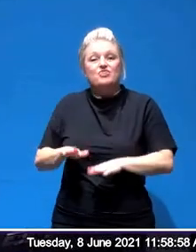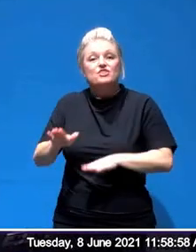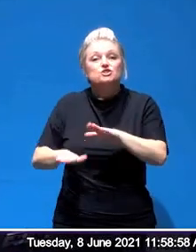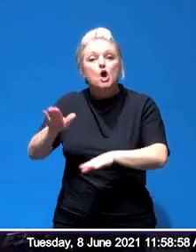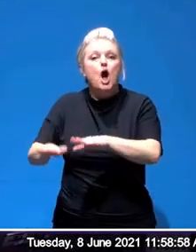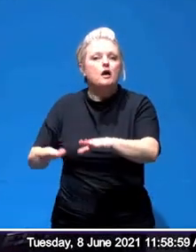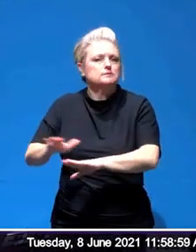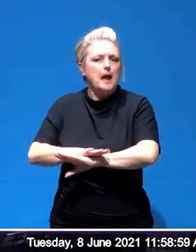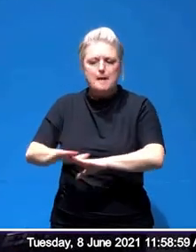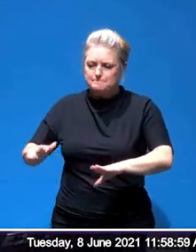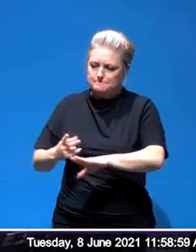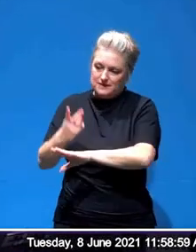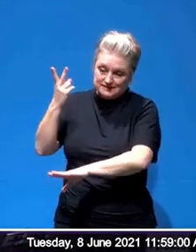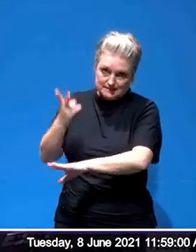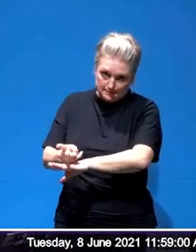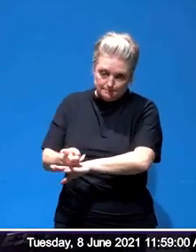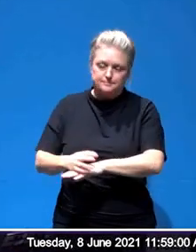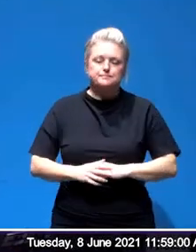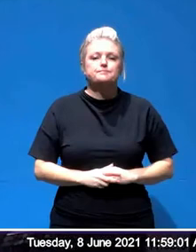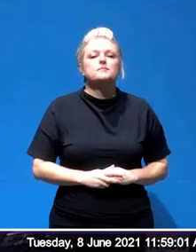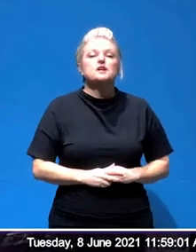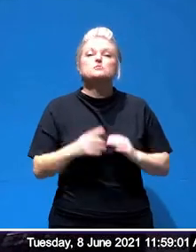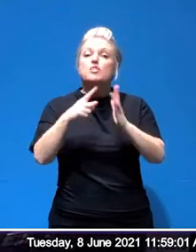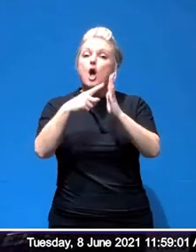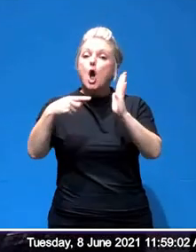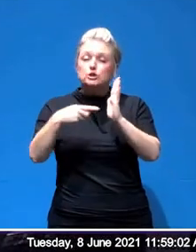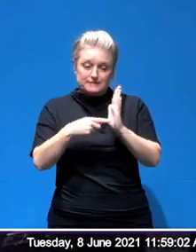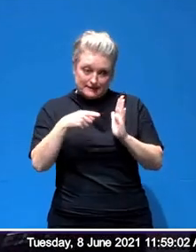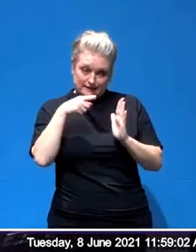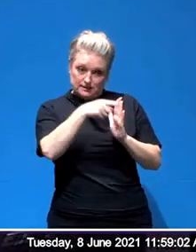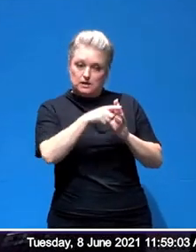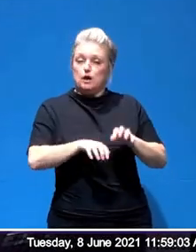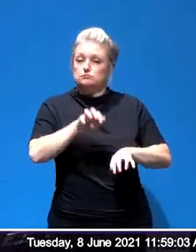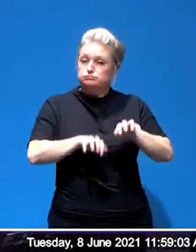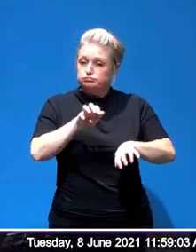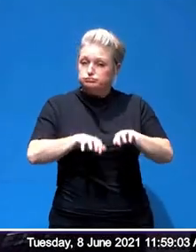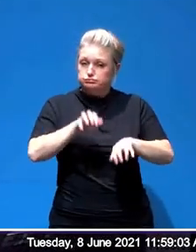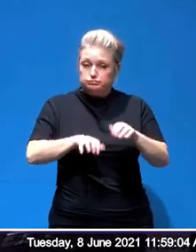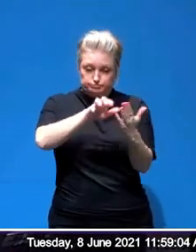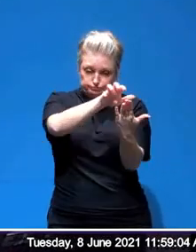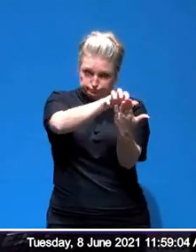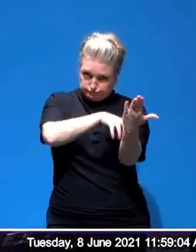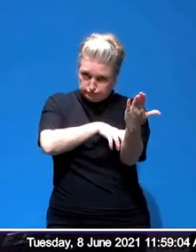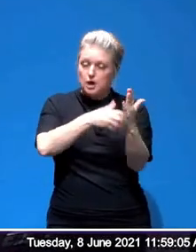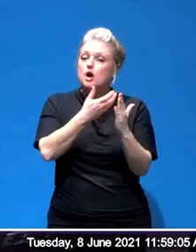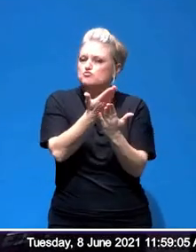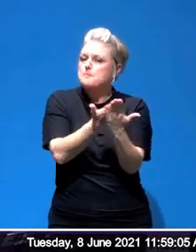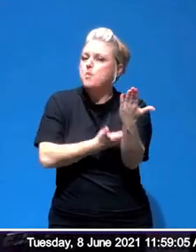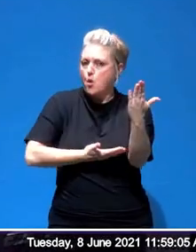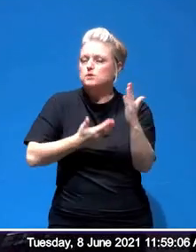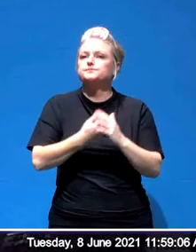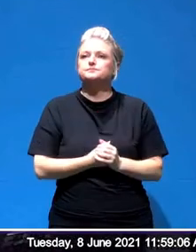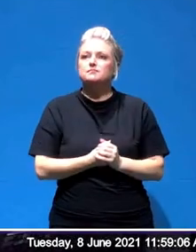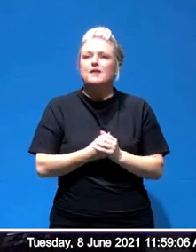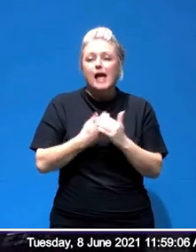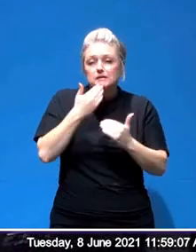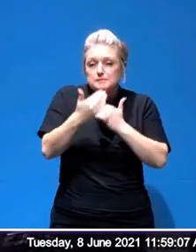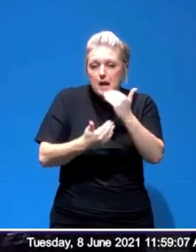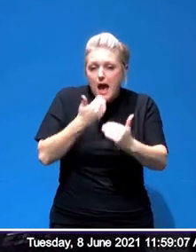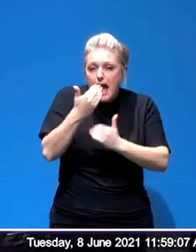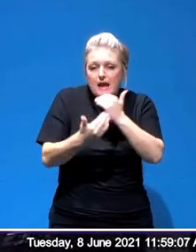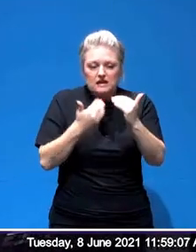The occupational therapist prepared a report setting out the recommendations,